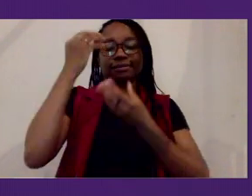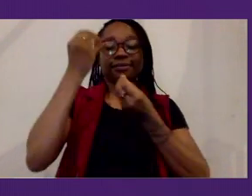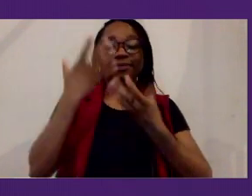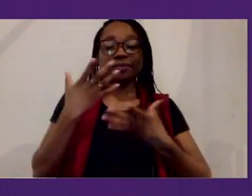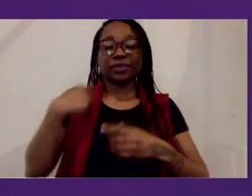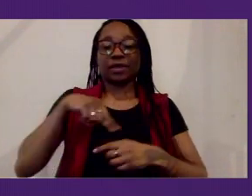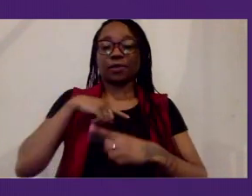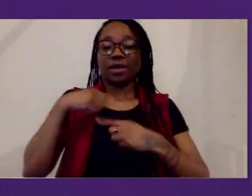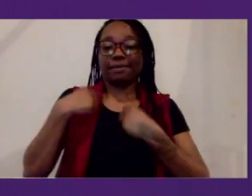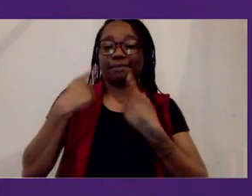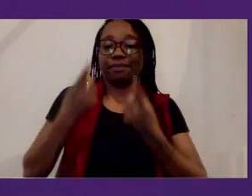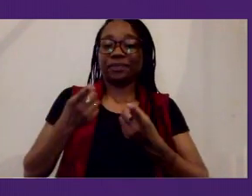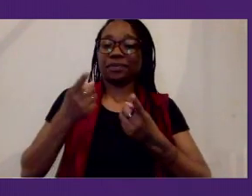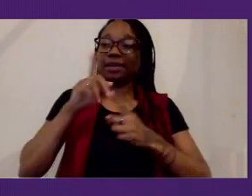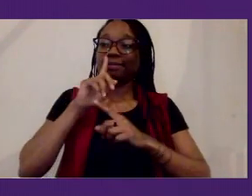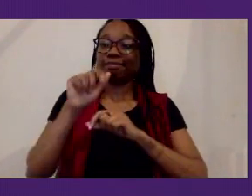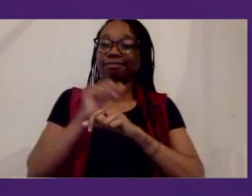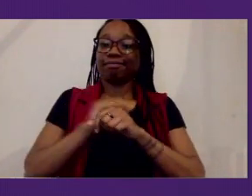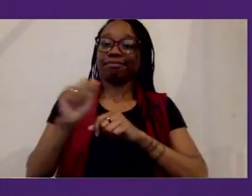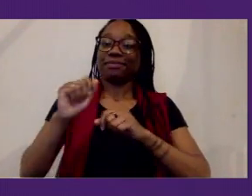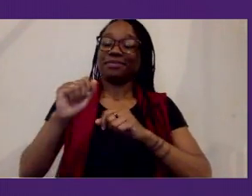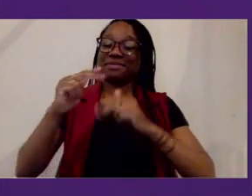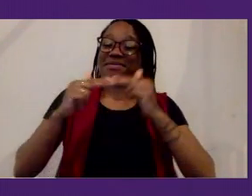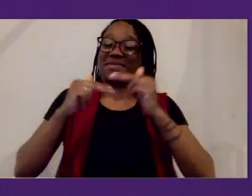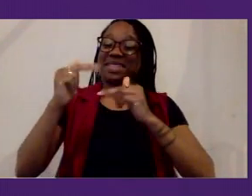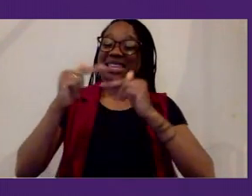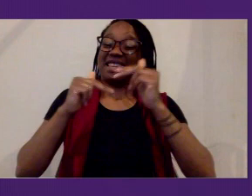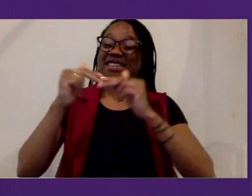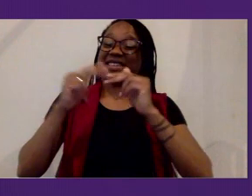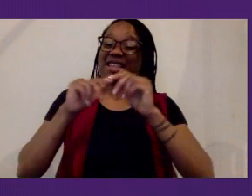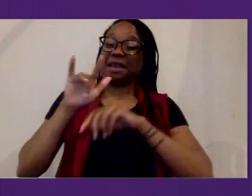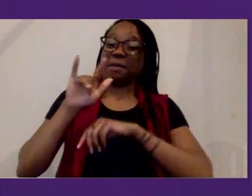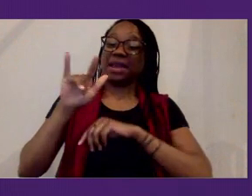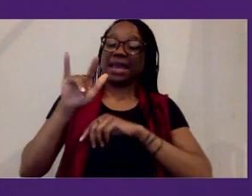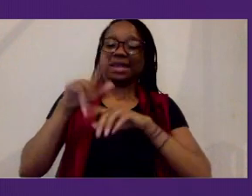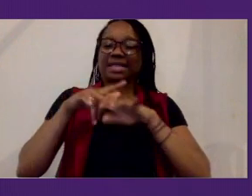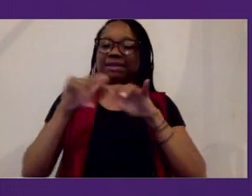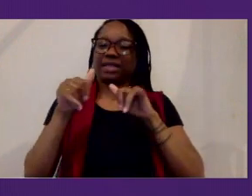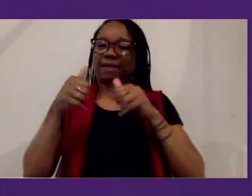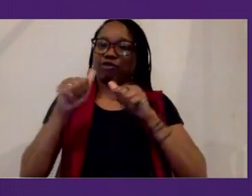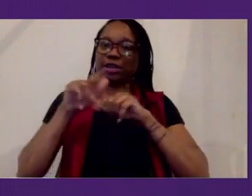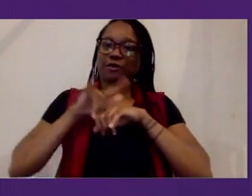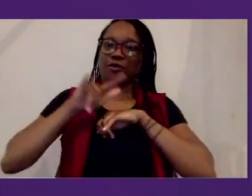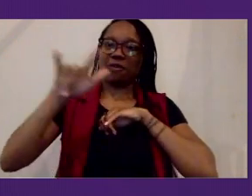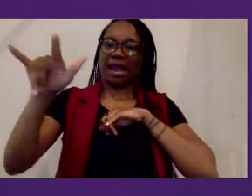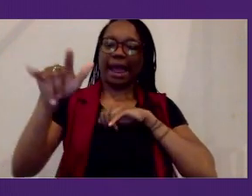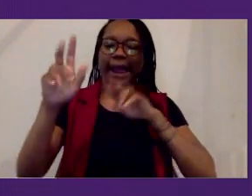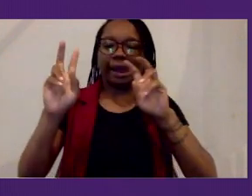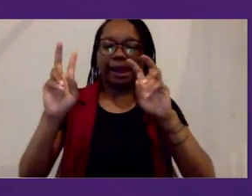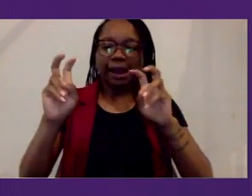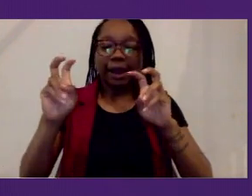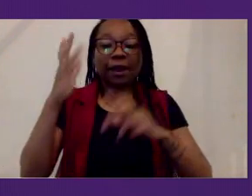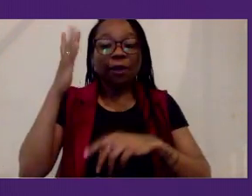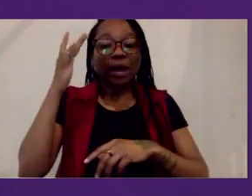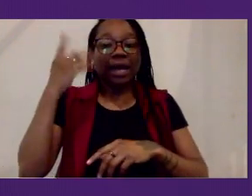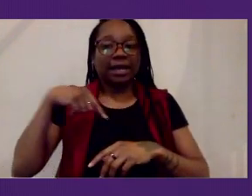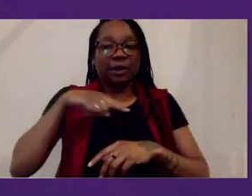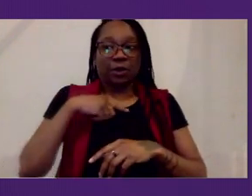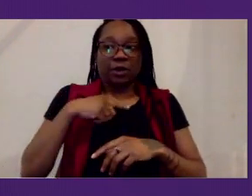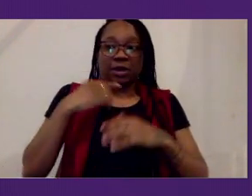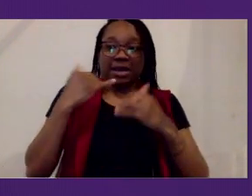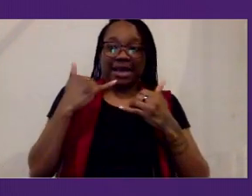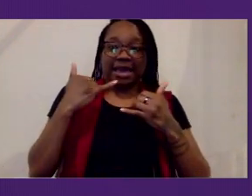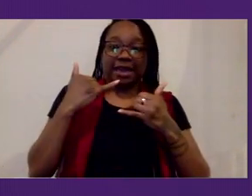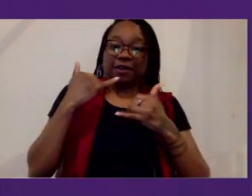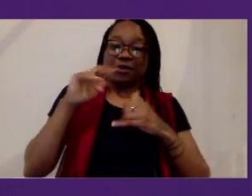plane while in flight because we were ending year three of teaching during a pandemic. We all agreed